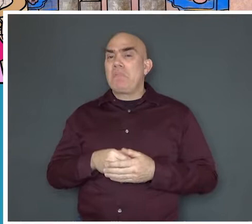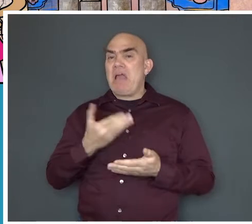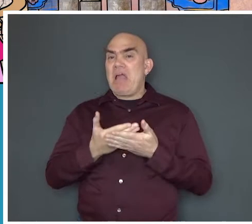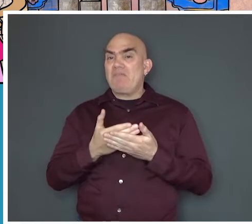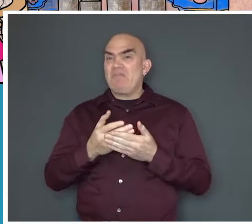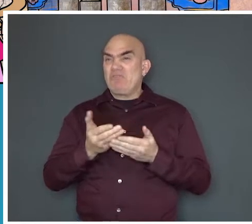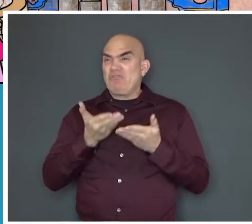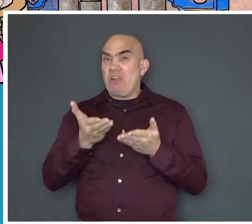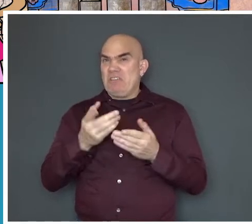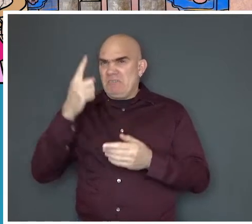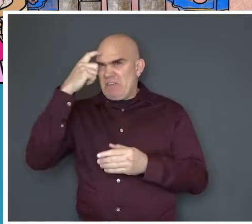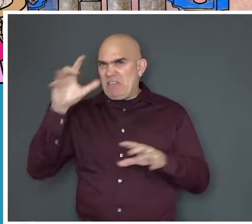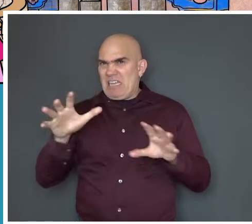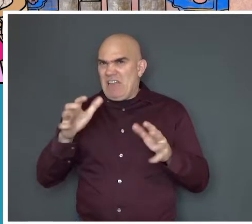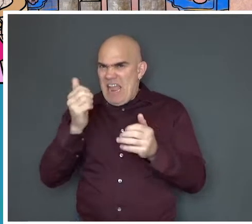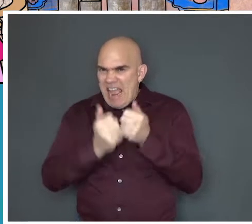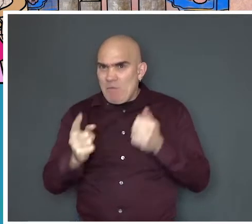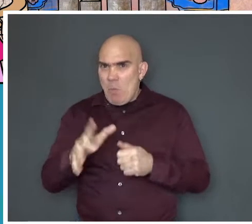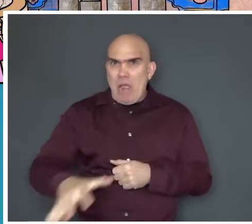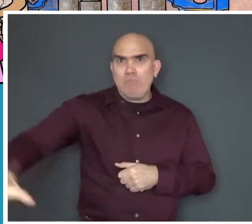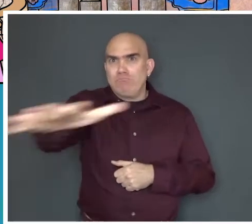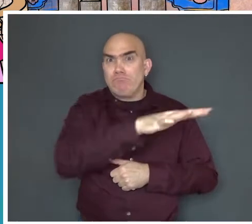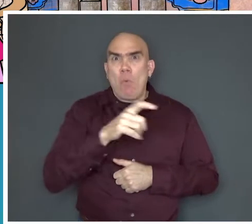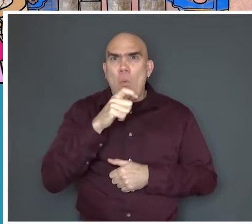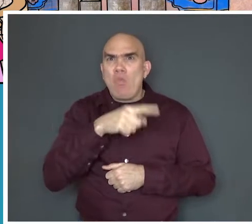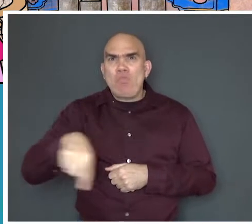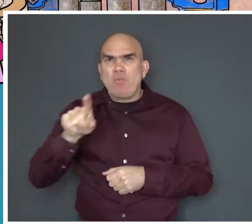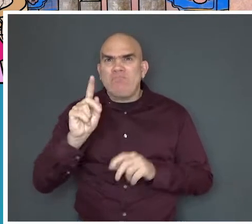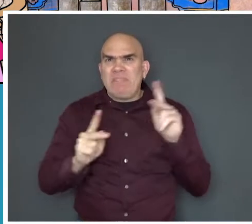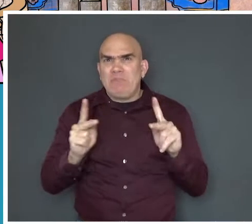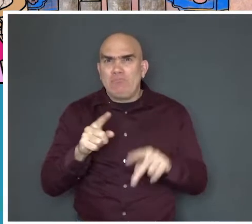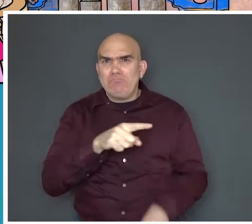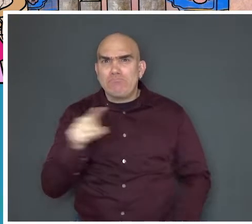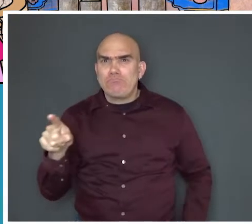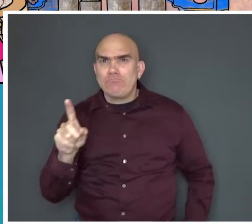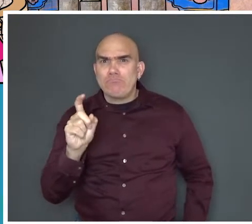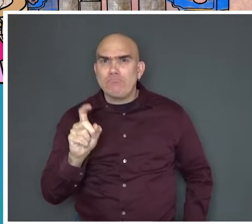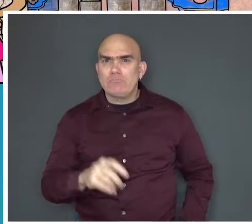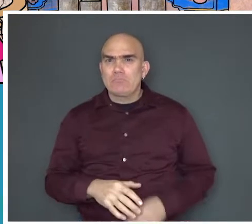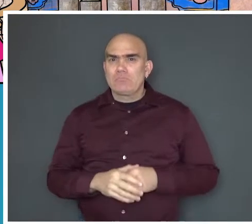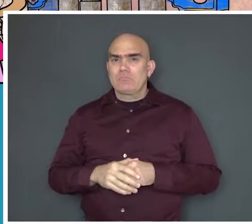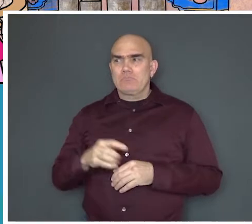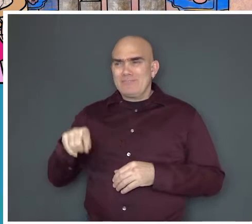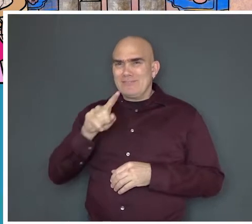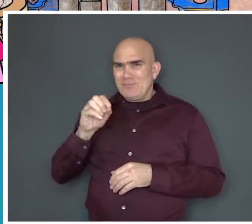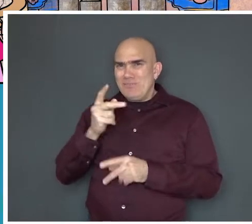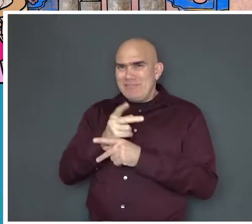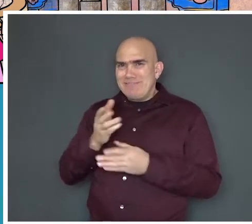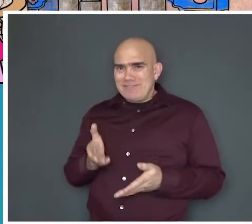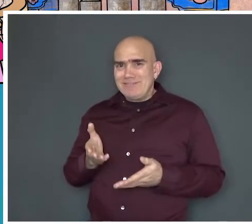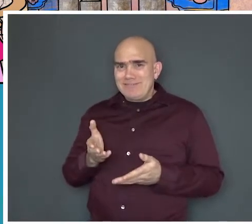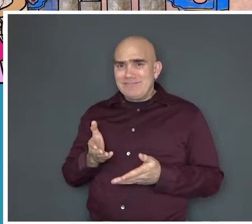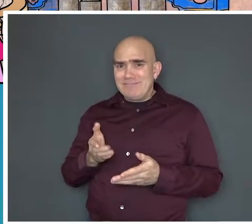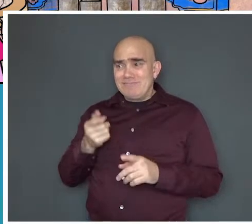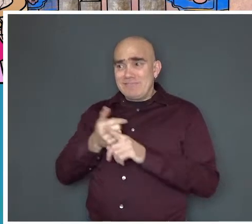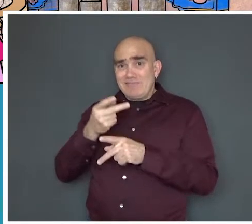Evidence suggests suspicious activity everywhere. Who are these people? [Marcus] They're the zookeepers. They're taking care of the yard